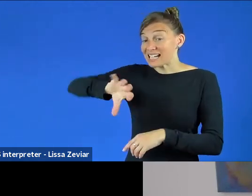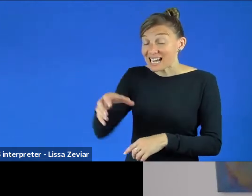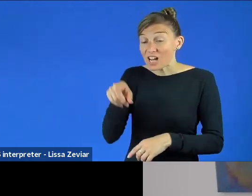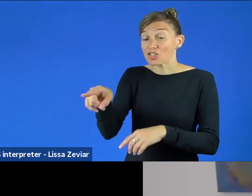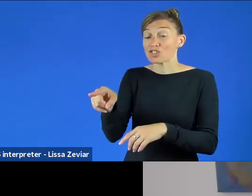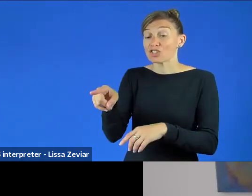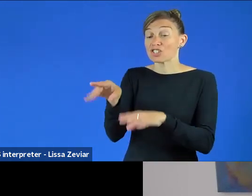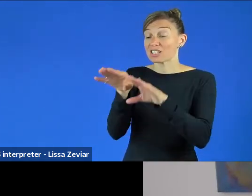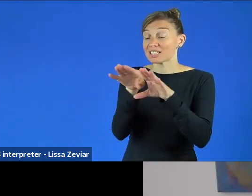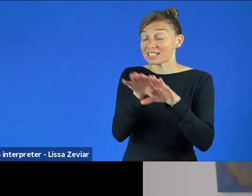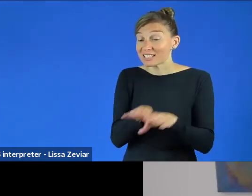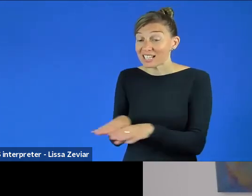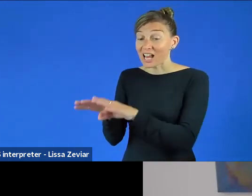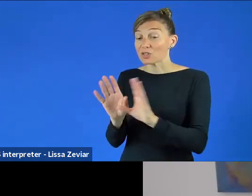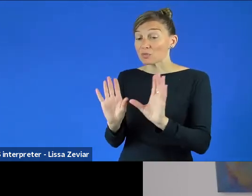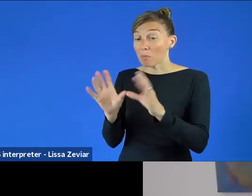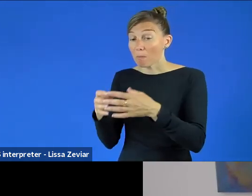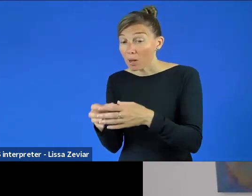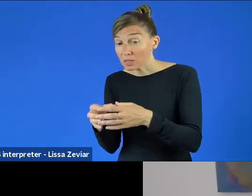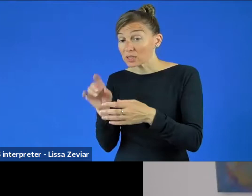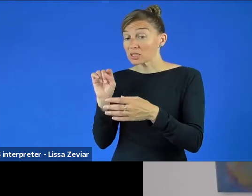Chiara, you can talk from the experience from ANEC